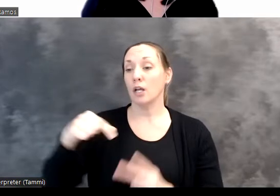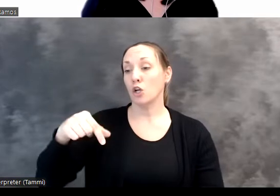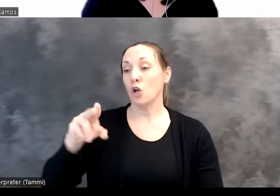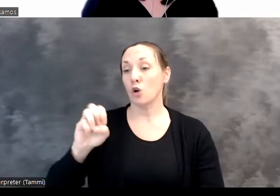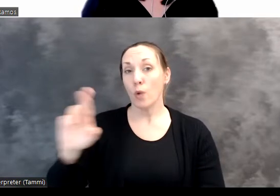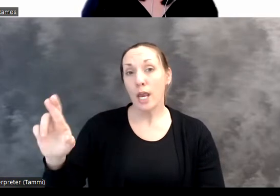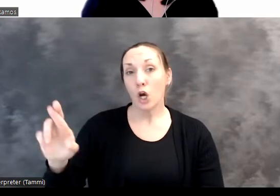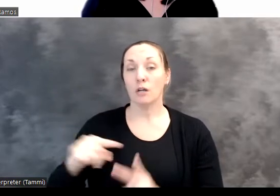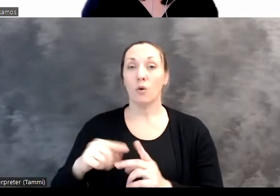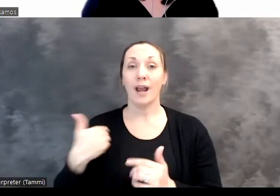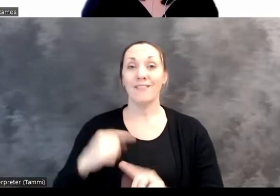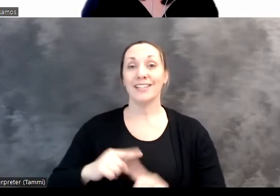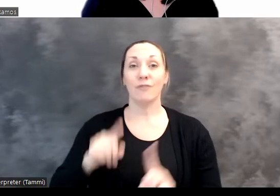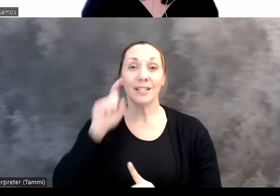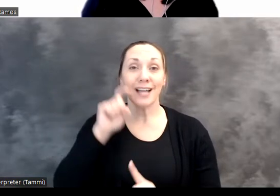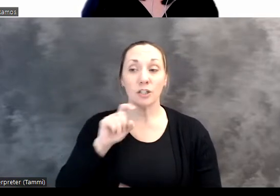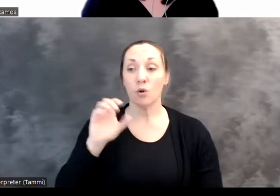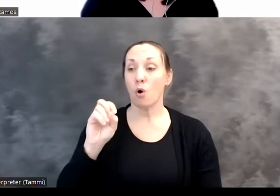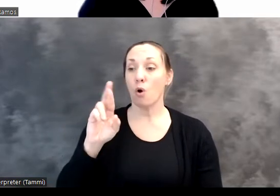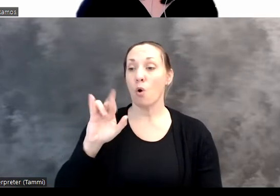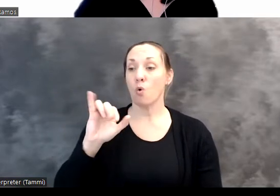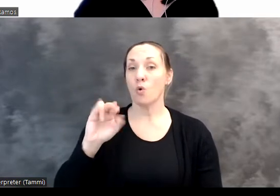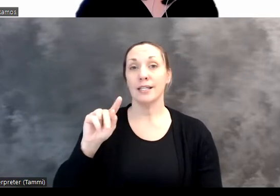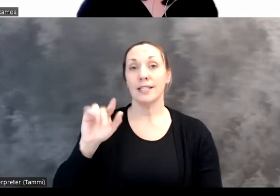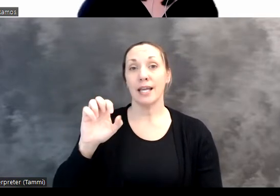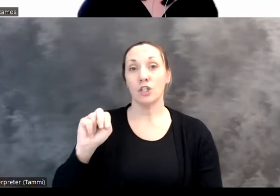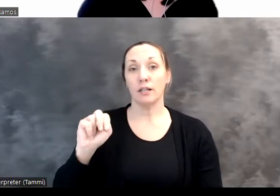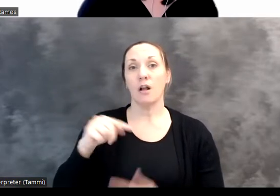different gender category, to be fluid, to be queer